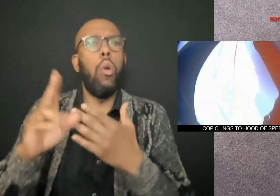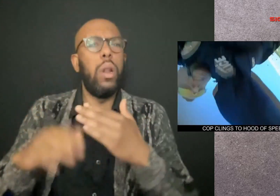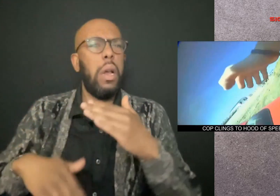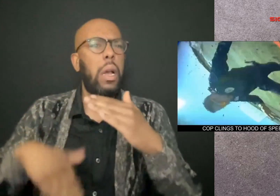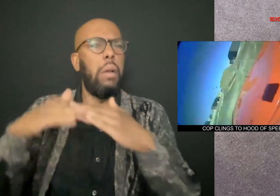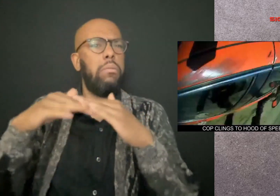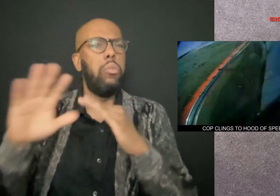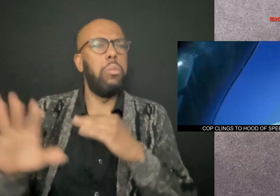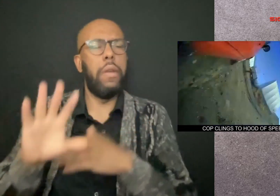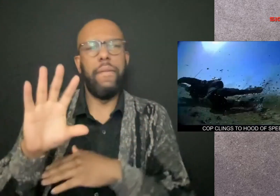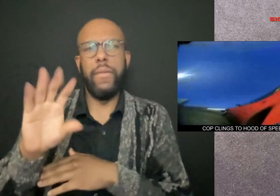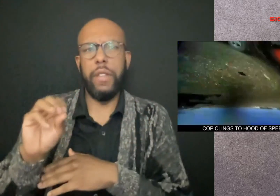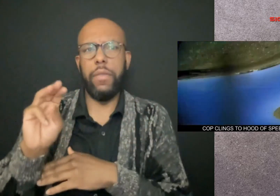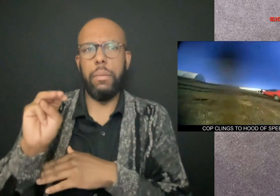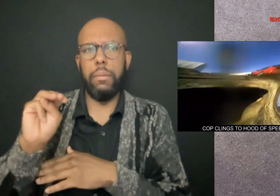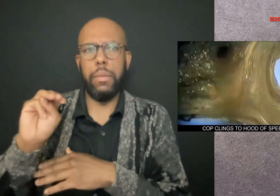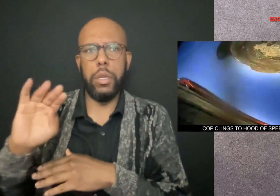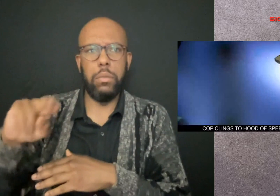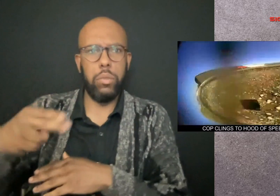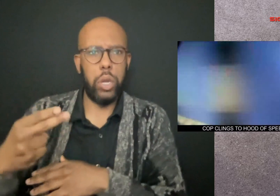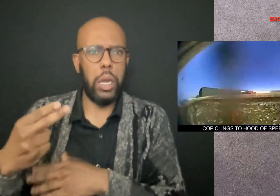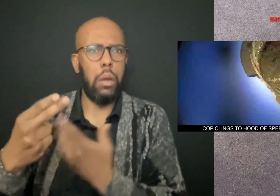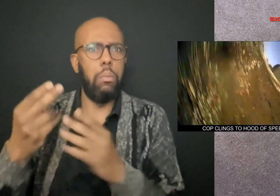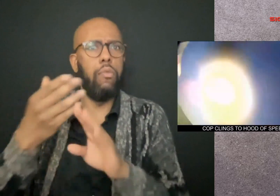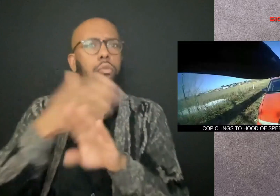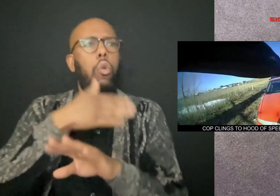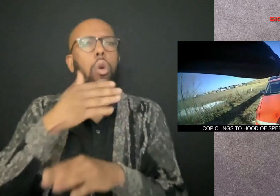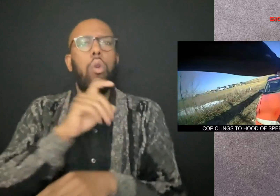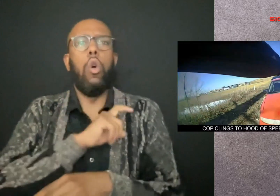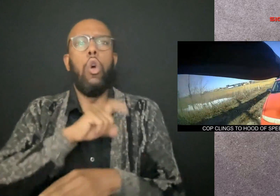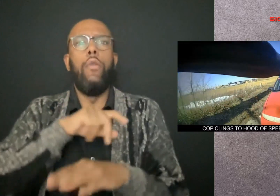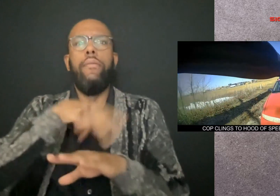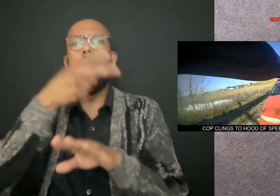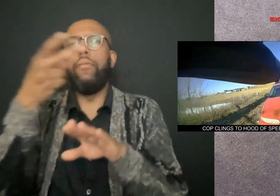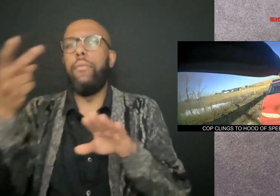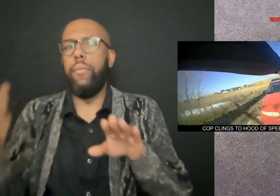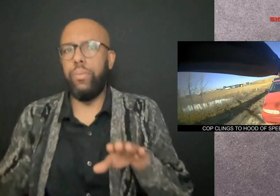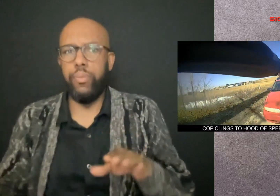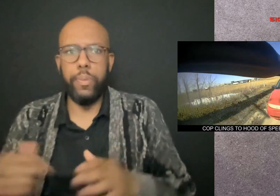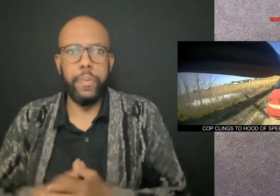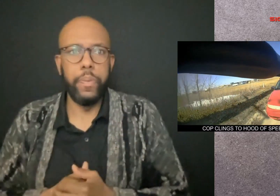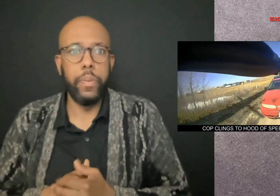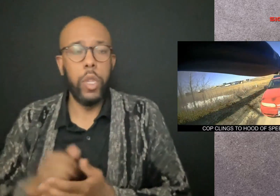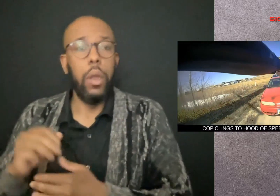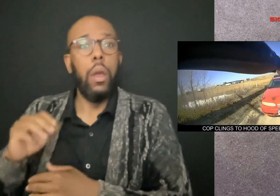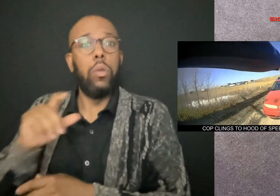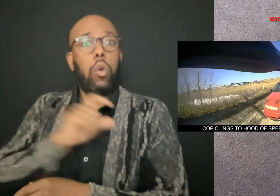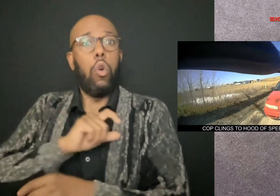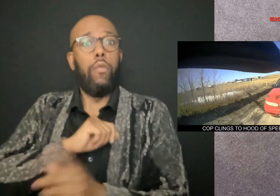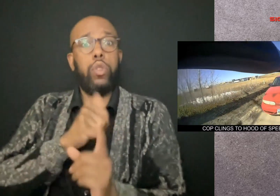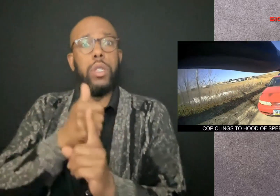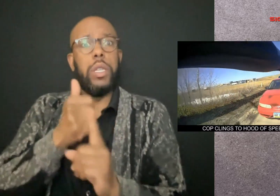According to investigators, the car reached speeds of more than 50 miles per hour before